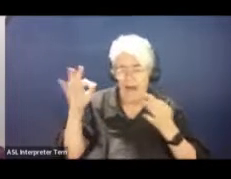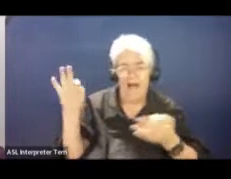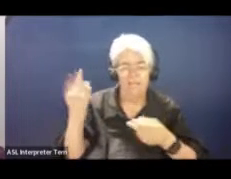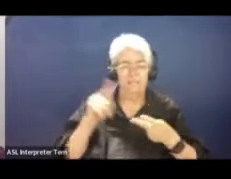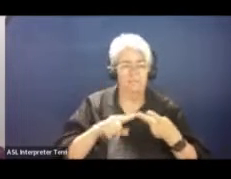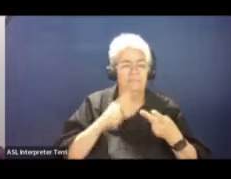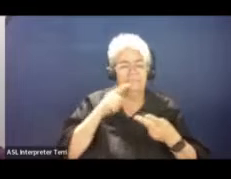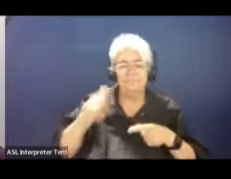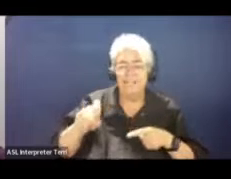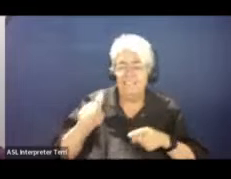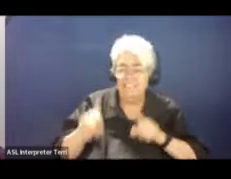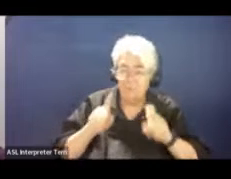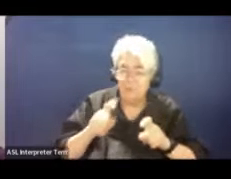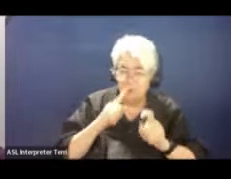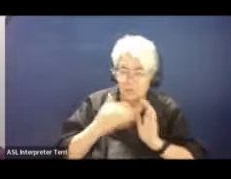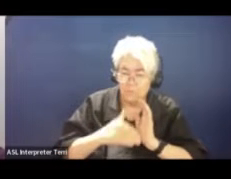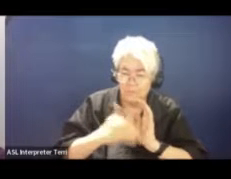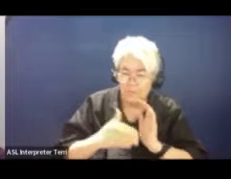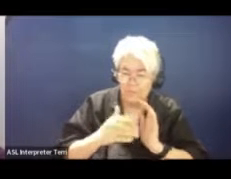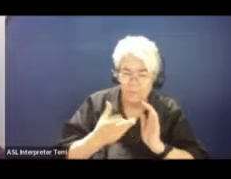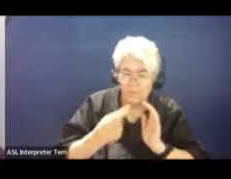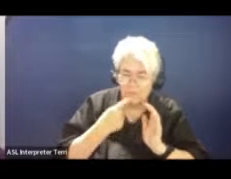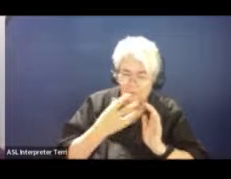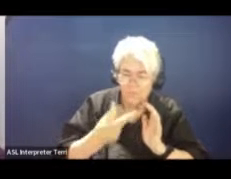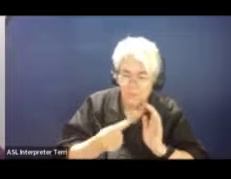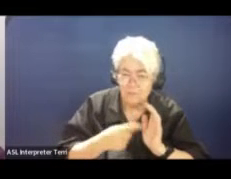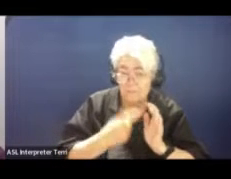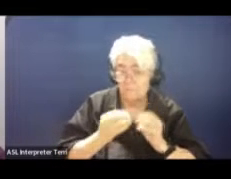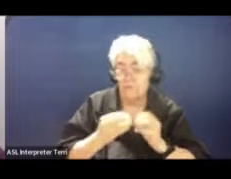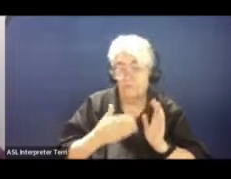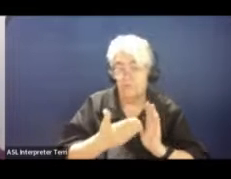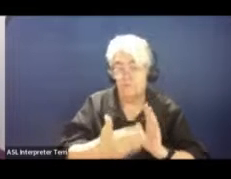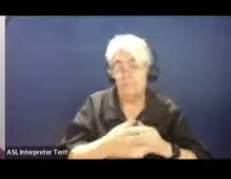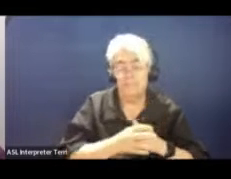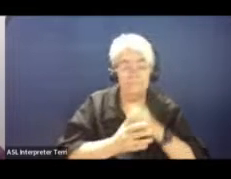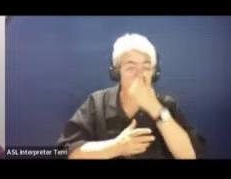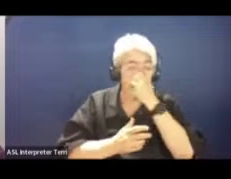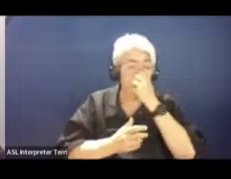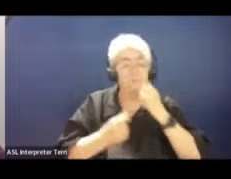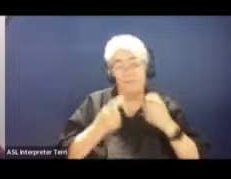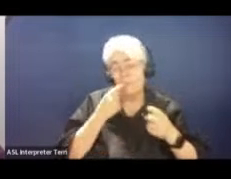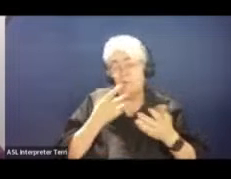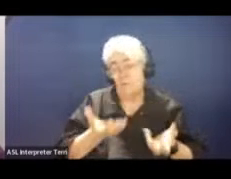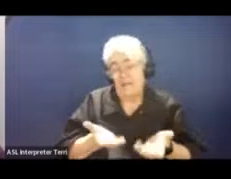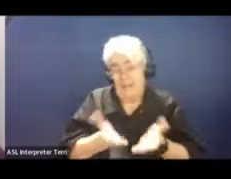questions to be repeated more frequently. You know, we may prompt to the survivor by